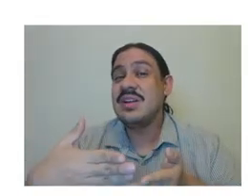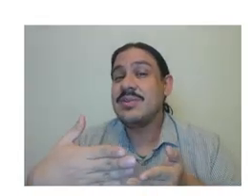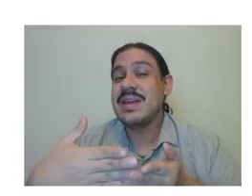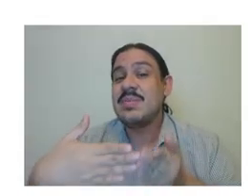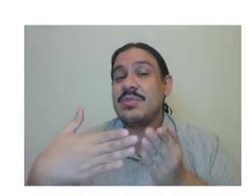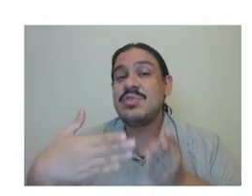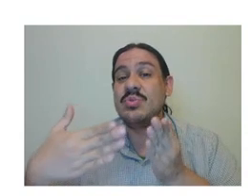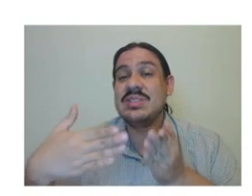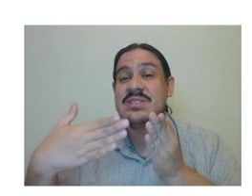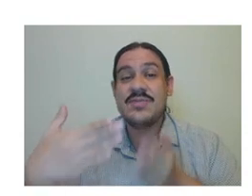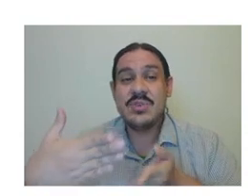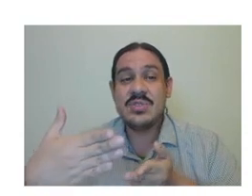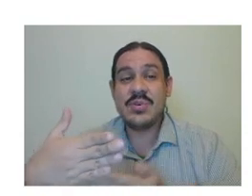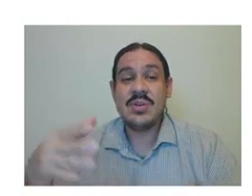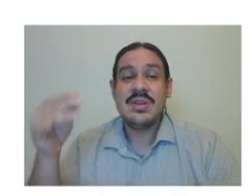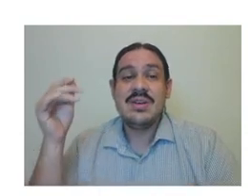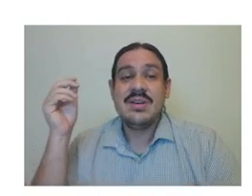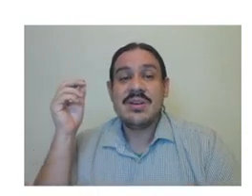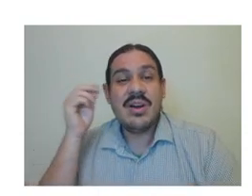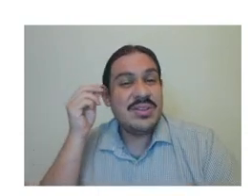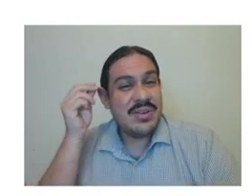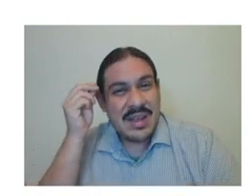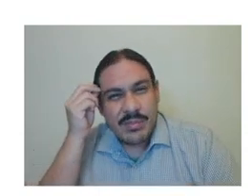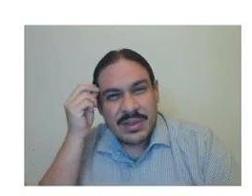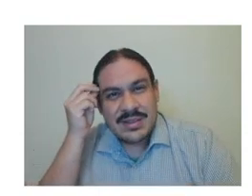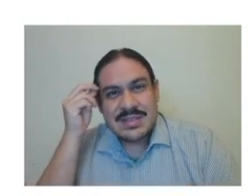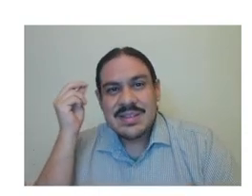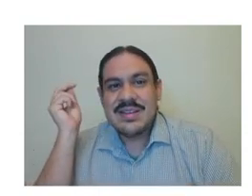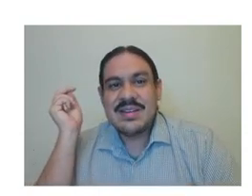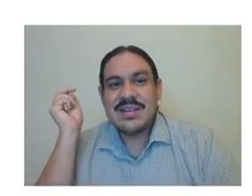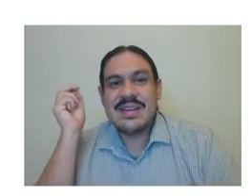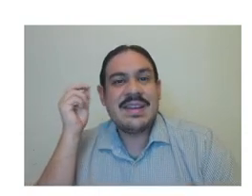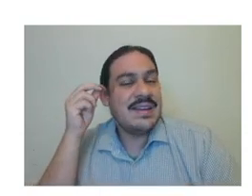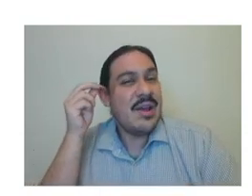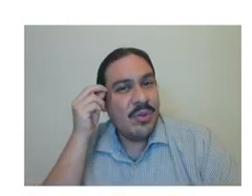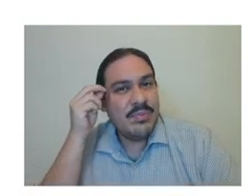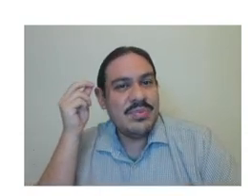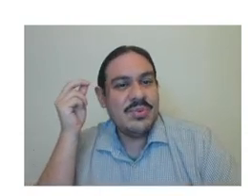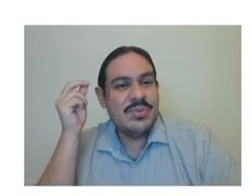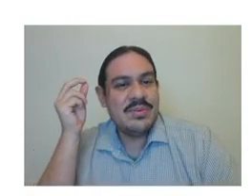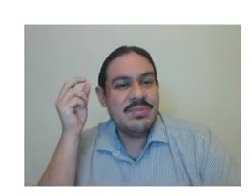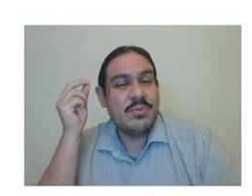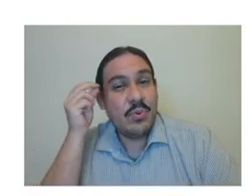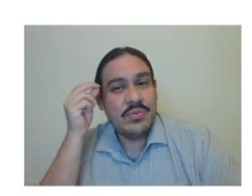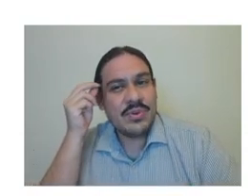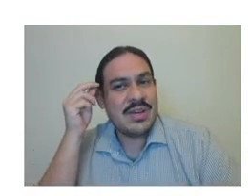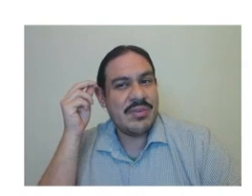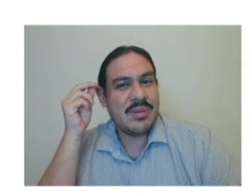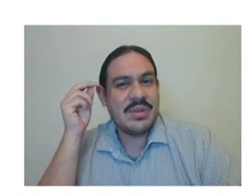completely replace it so you would need to get it very early as a child and have a lot of practice